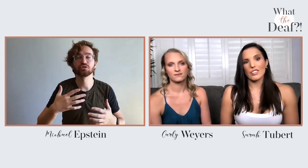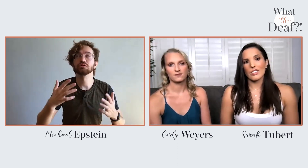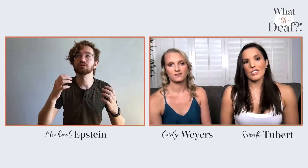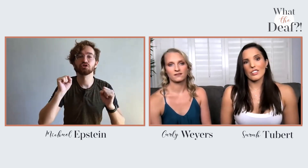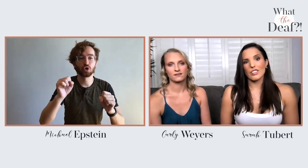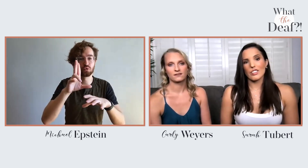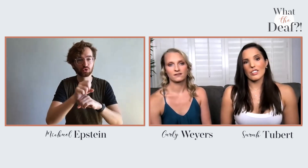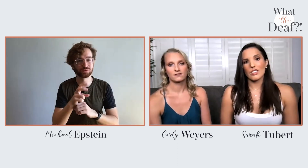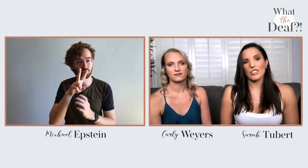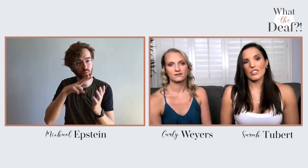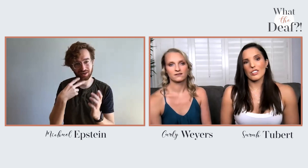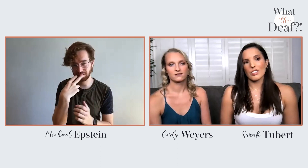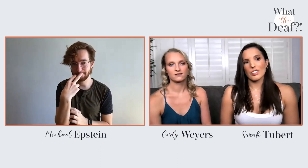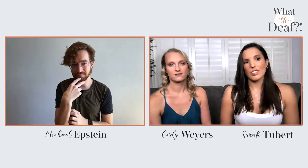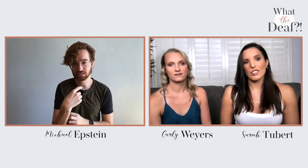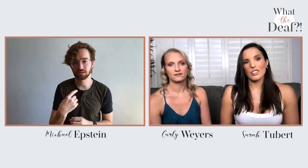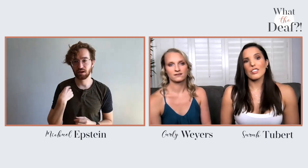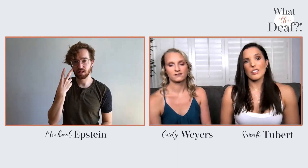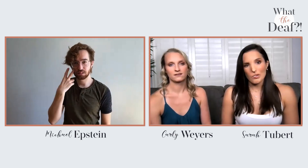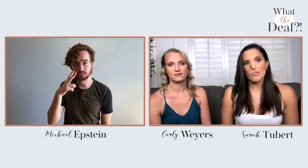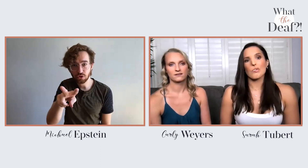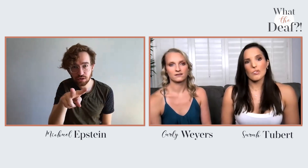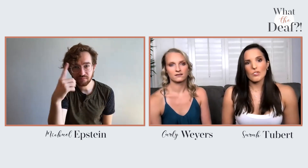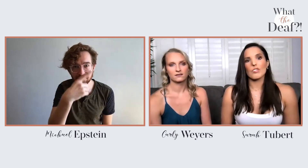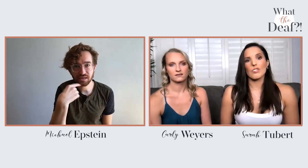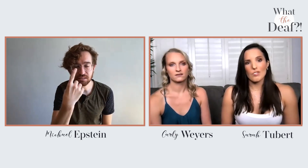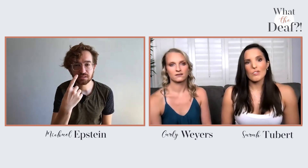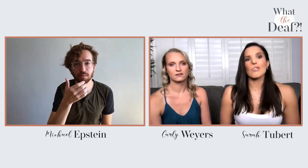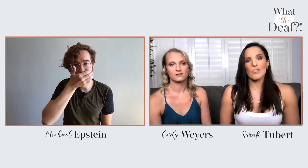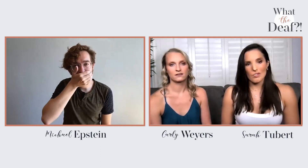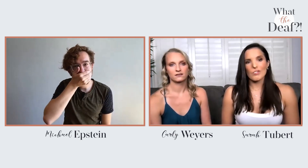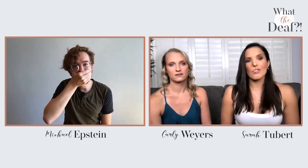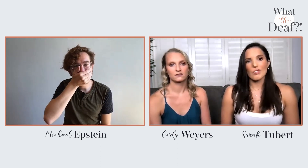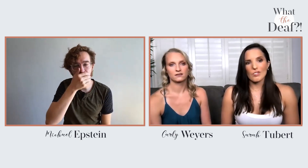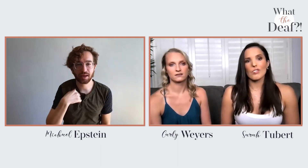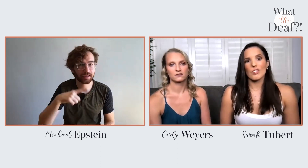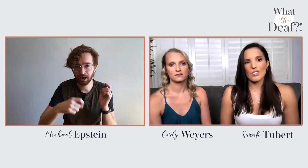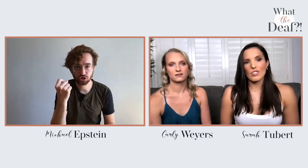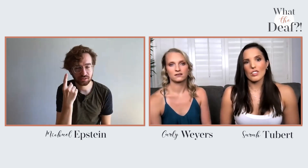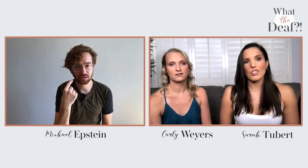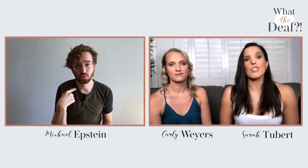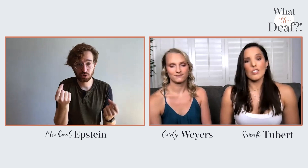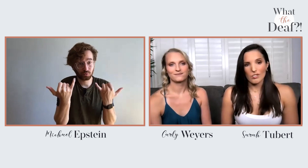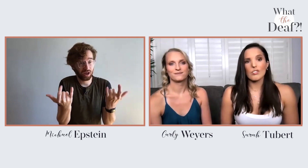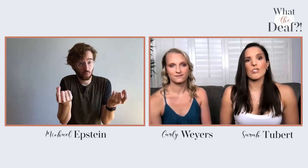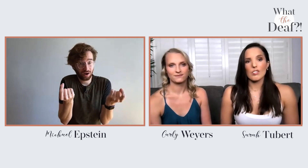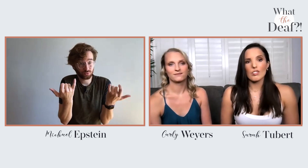I used to read lips, look at people's faces, and now they have a mask on. Obviously I can't understand them. So what do I do now?